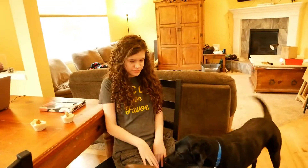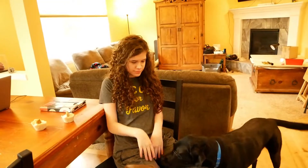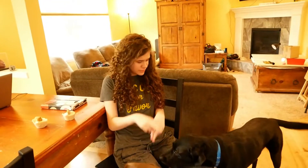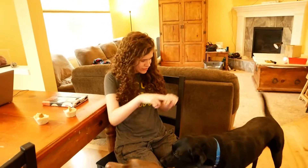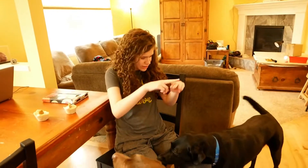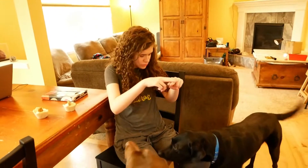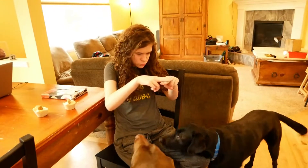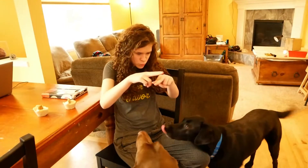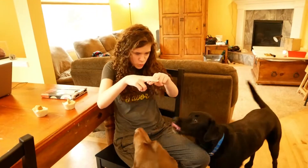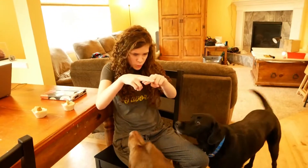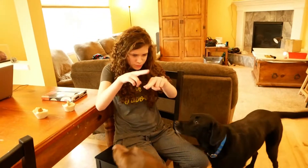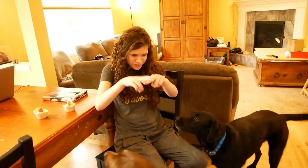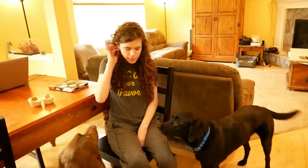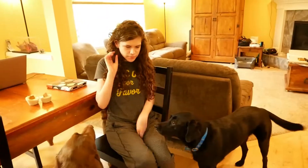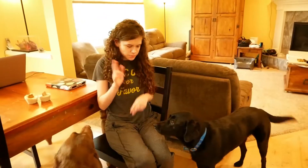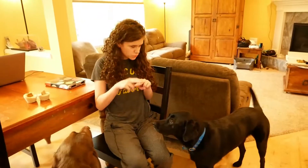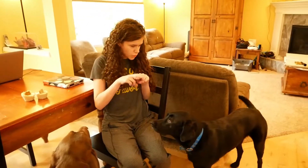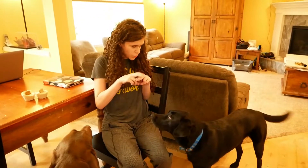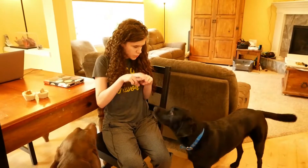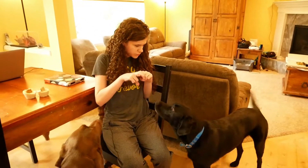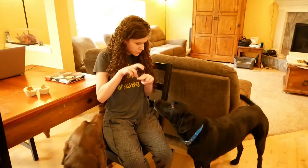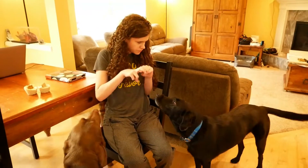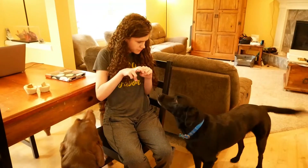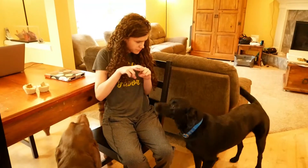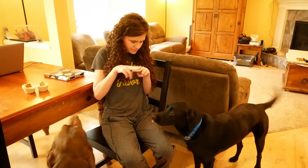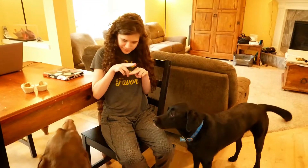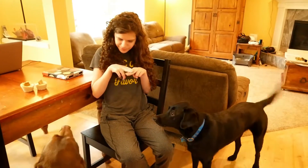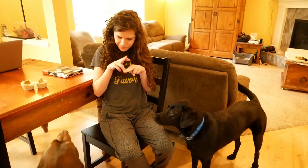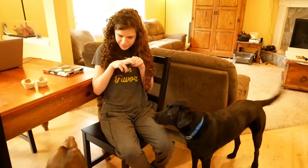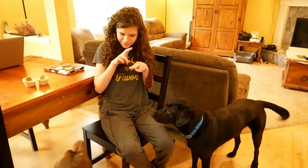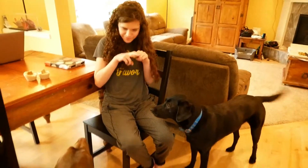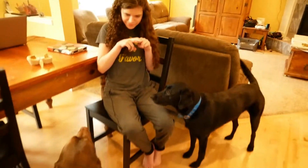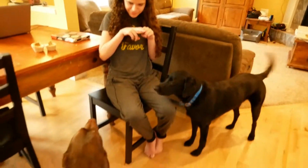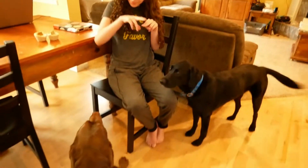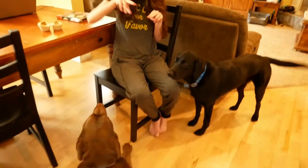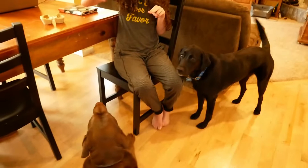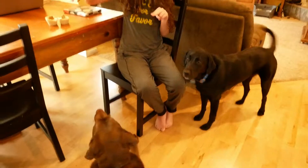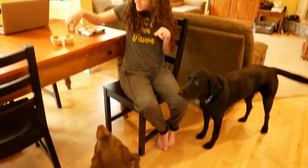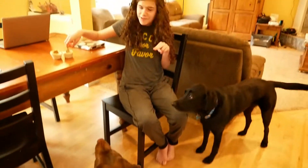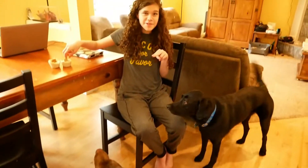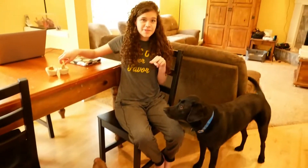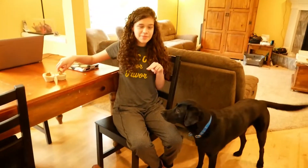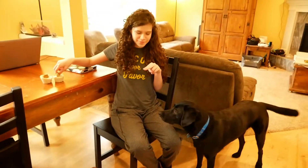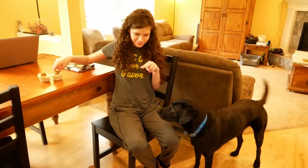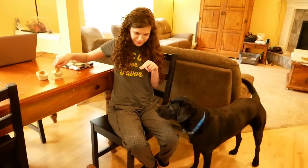here's their little taste test here's Elena telling them each to sit in order for them to get